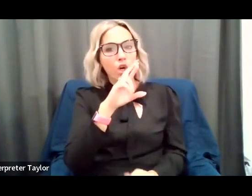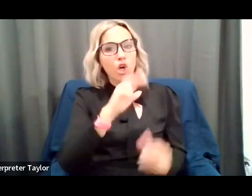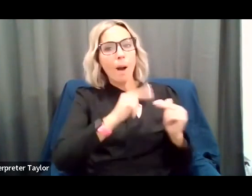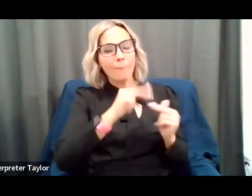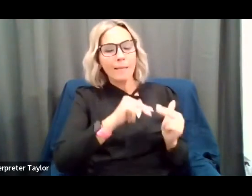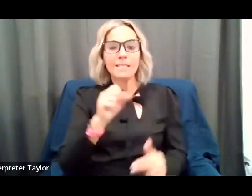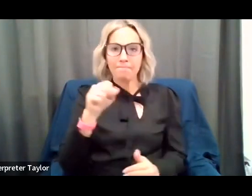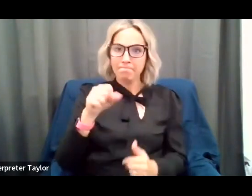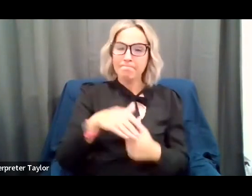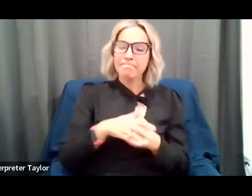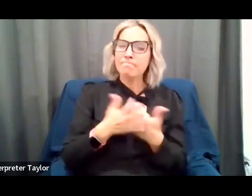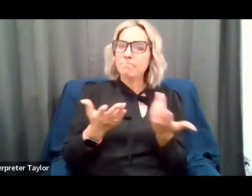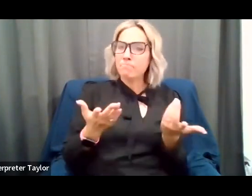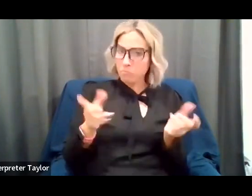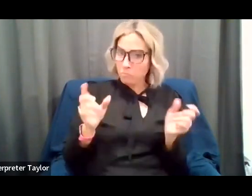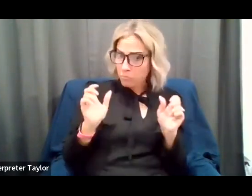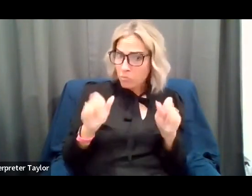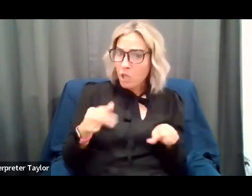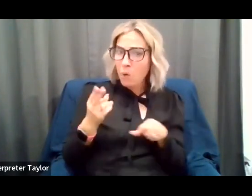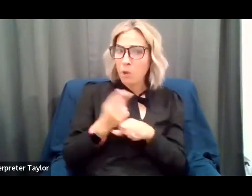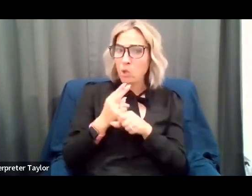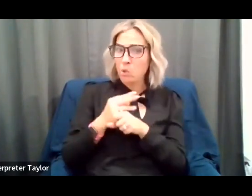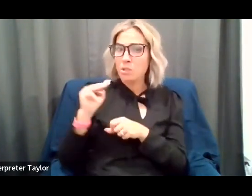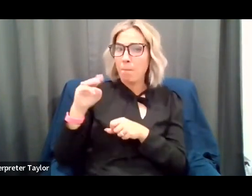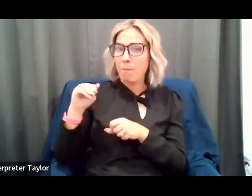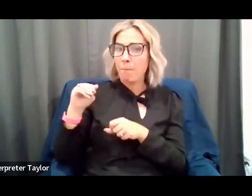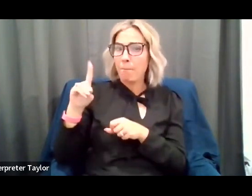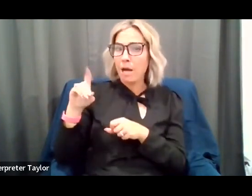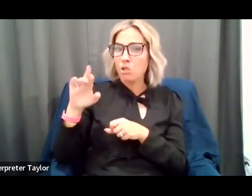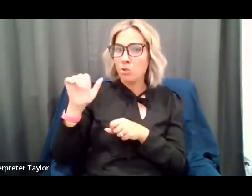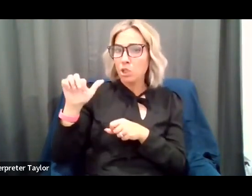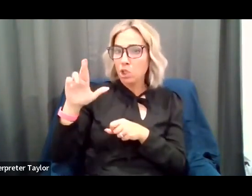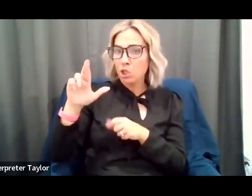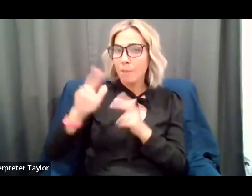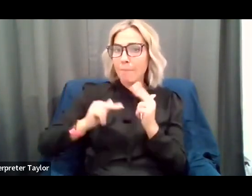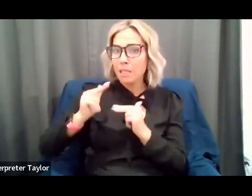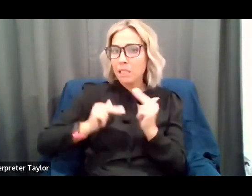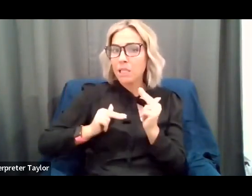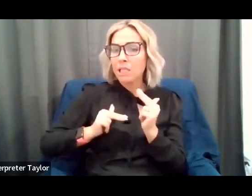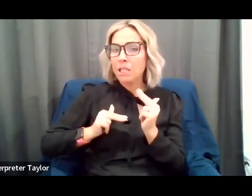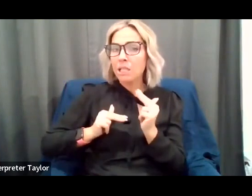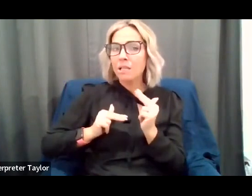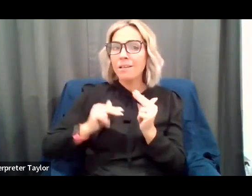Are we-Can we use a Modular building where we've Piggybacked off